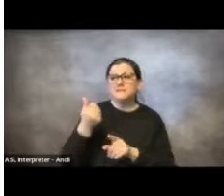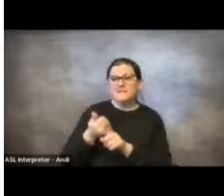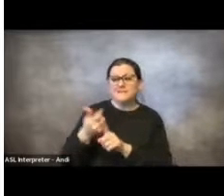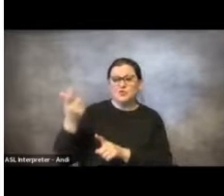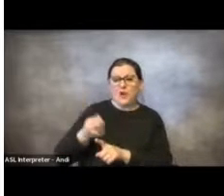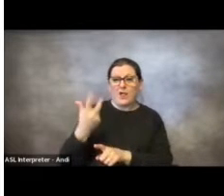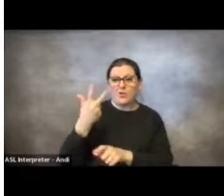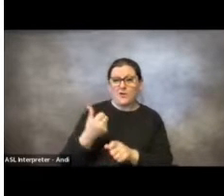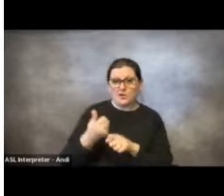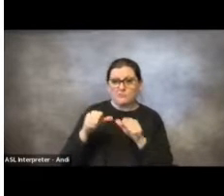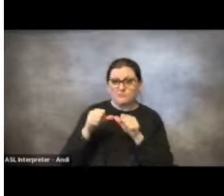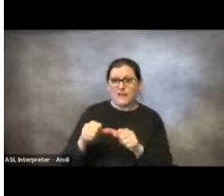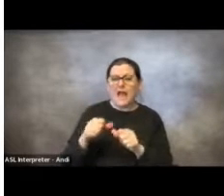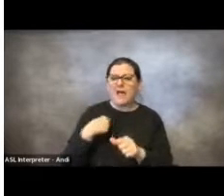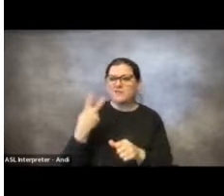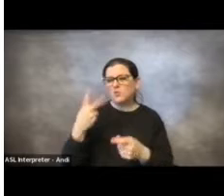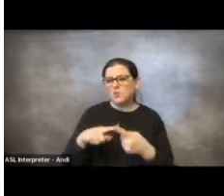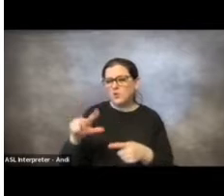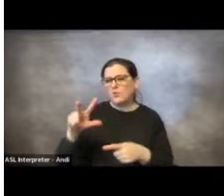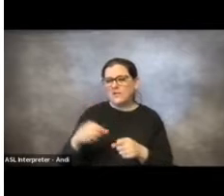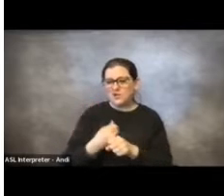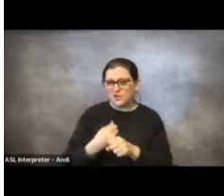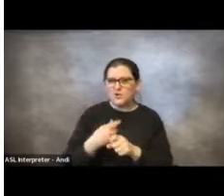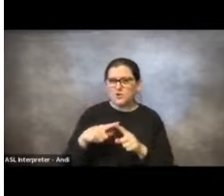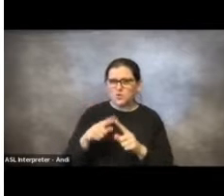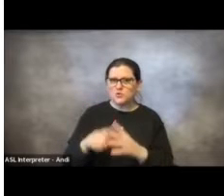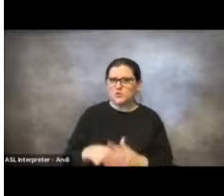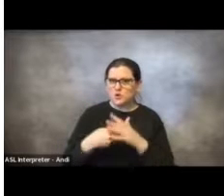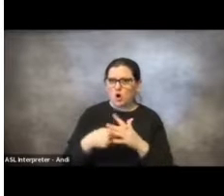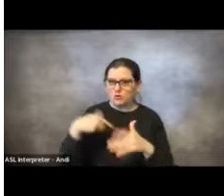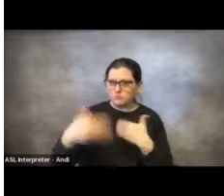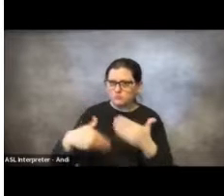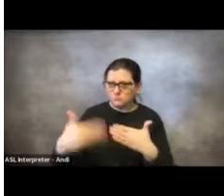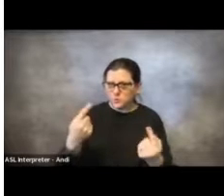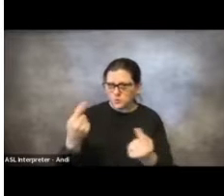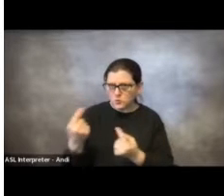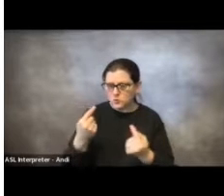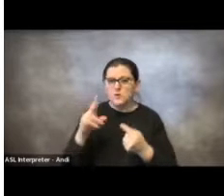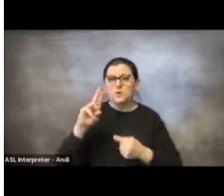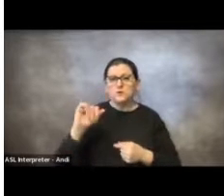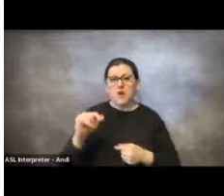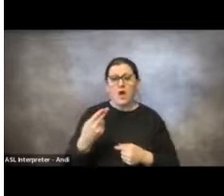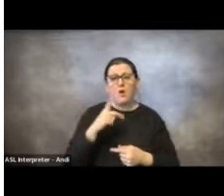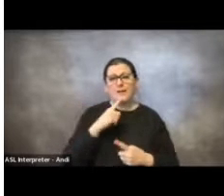the next two to three years to work on that implementation. And Utah's really unique in a way